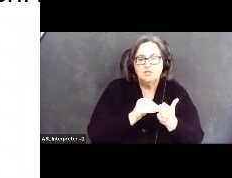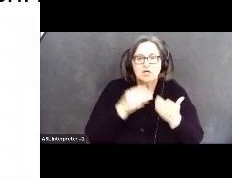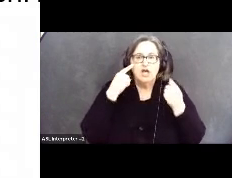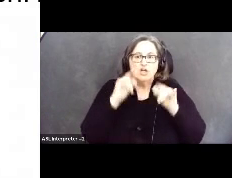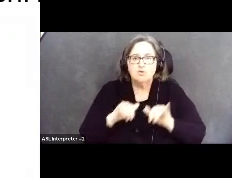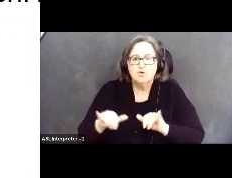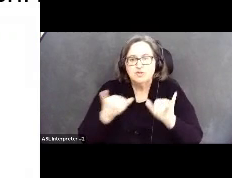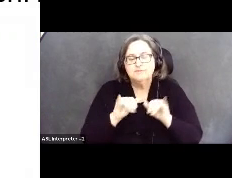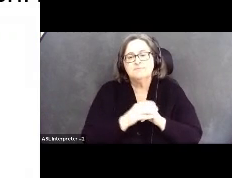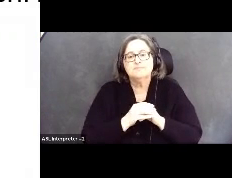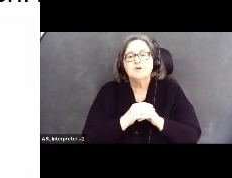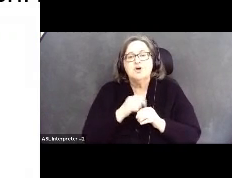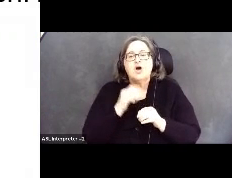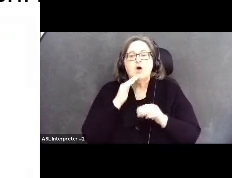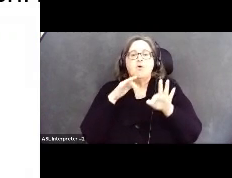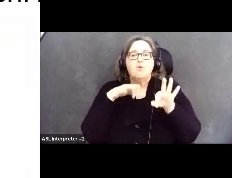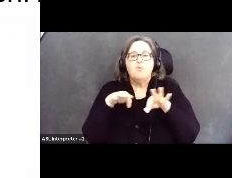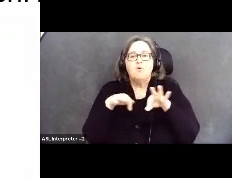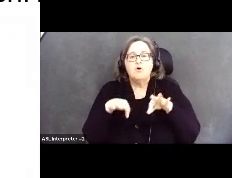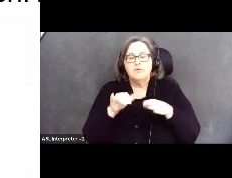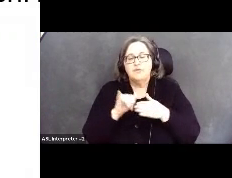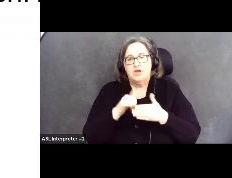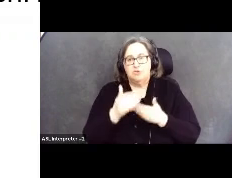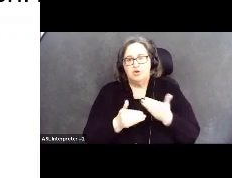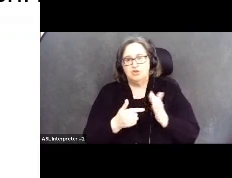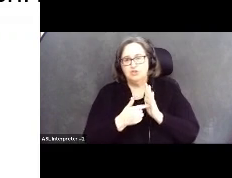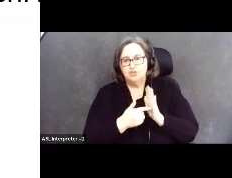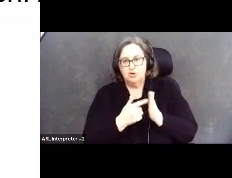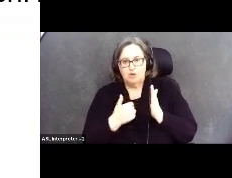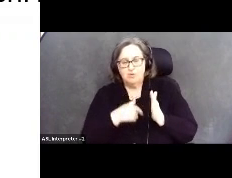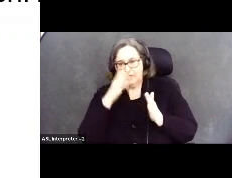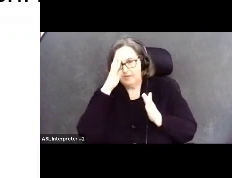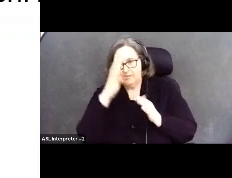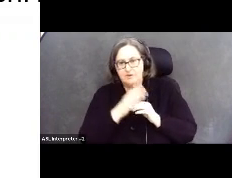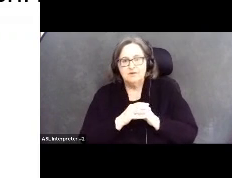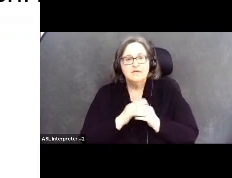So I'm going to walk you through that process and show you what we came up with. Next slide, please.